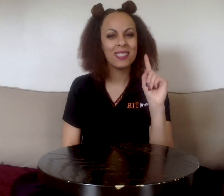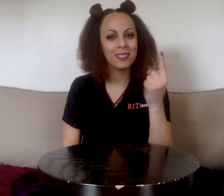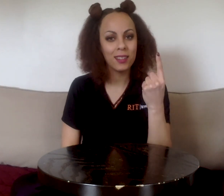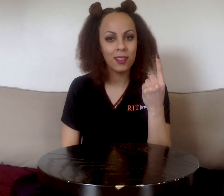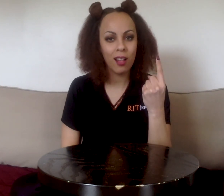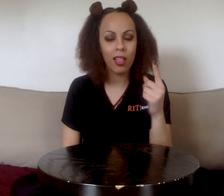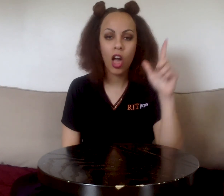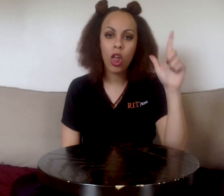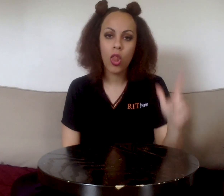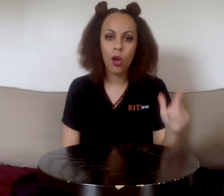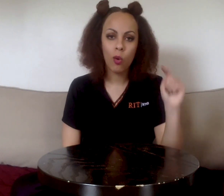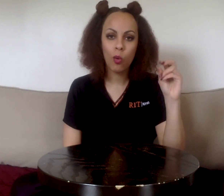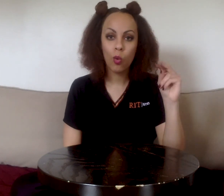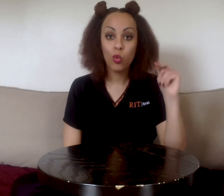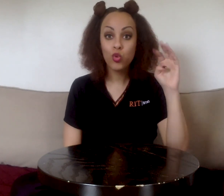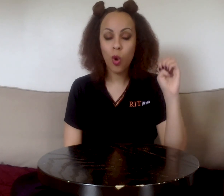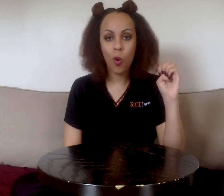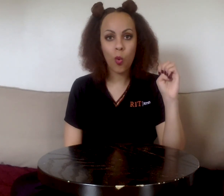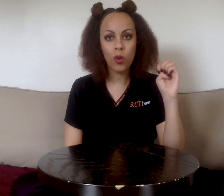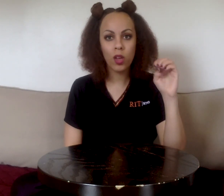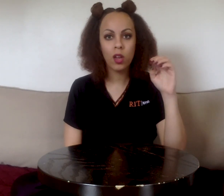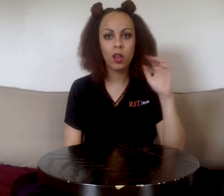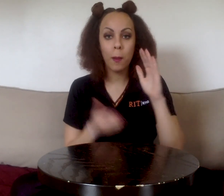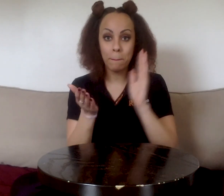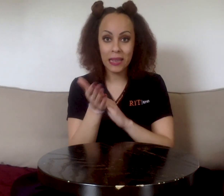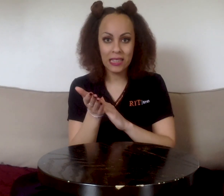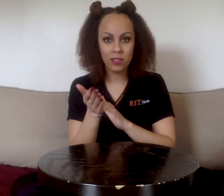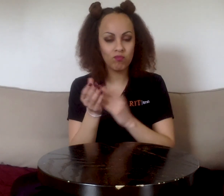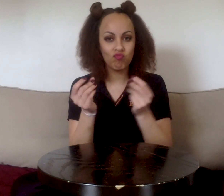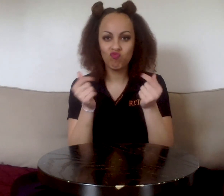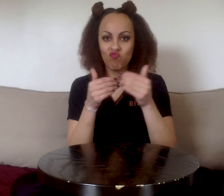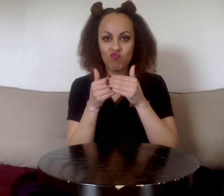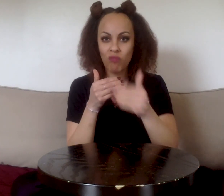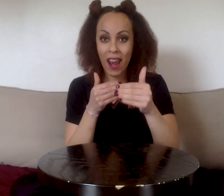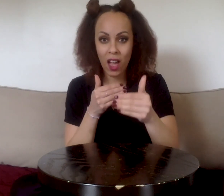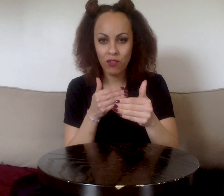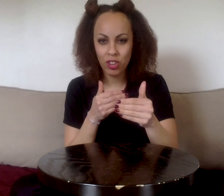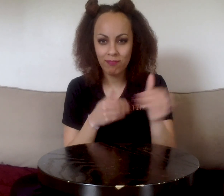Now you will add a single low tone beat right after.